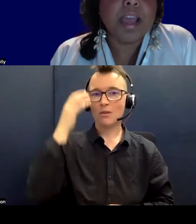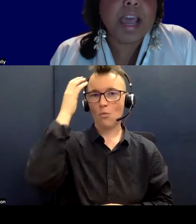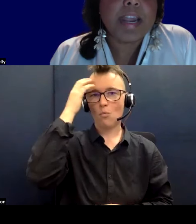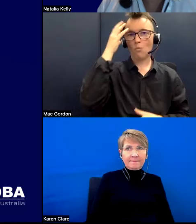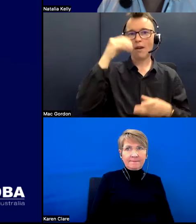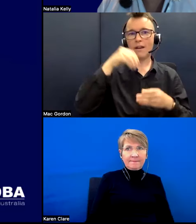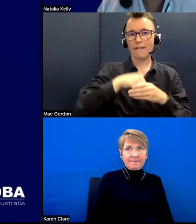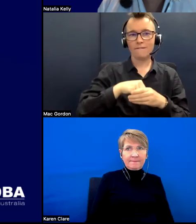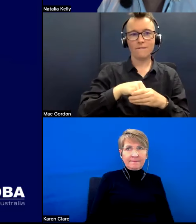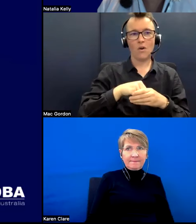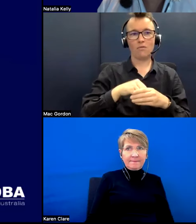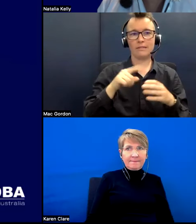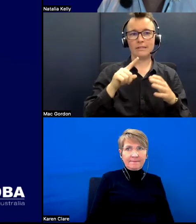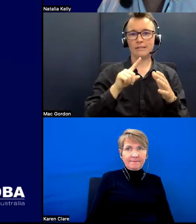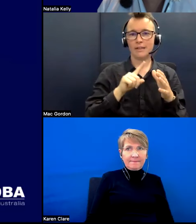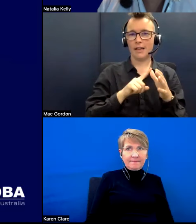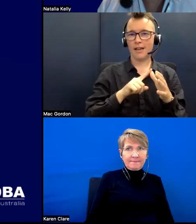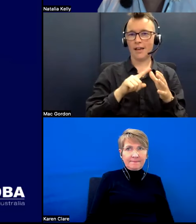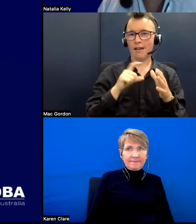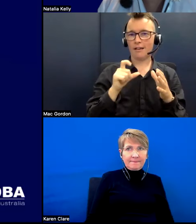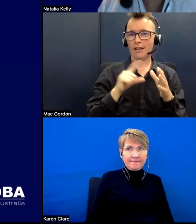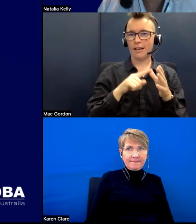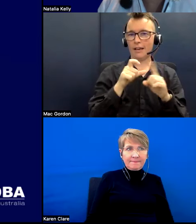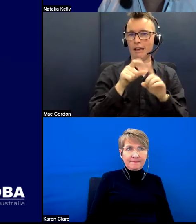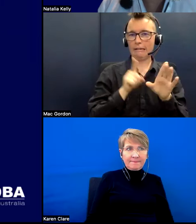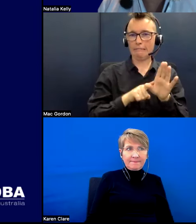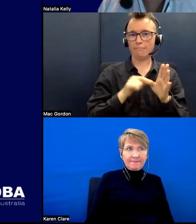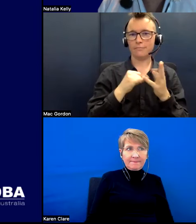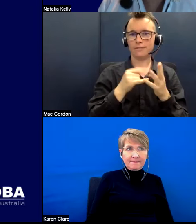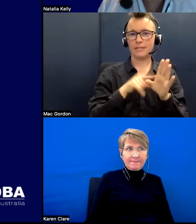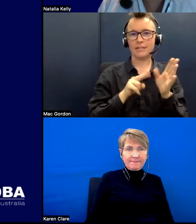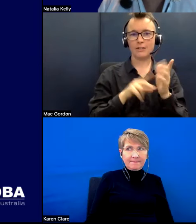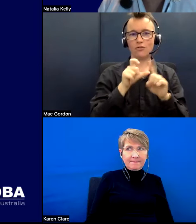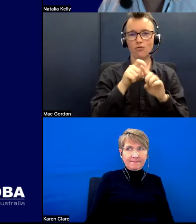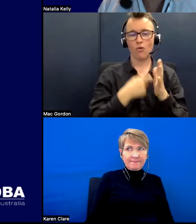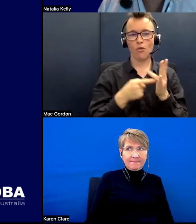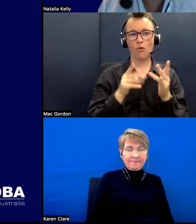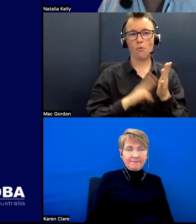and abnormal pupils can contribute to difficulties with glare and detailed vision as well.